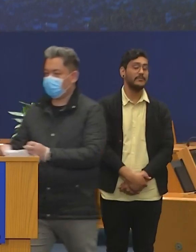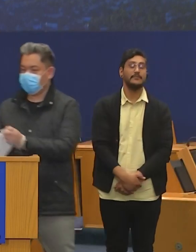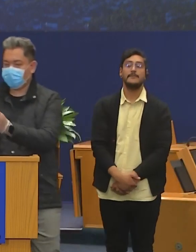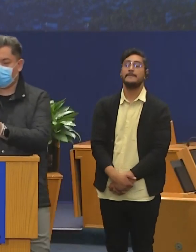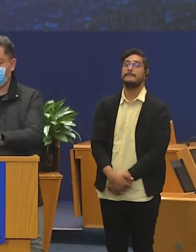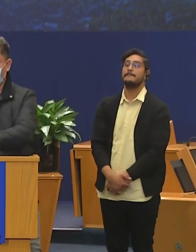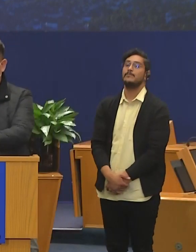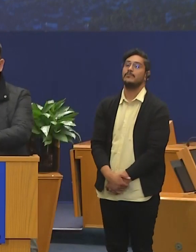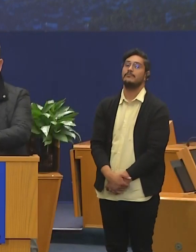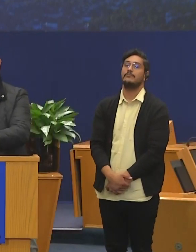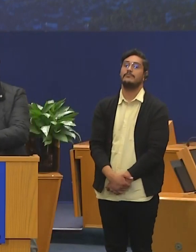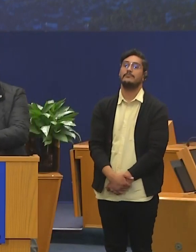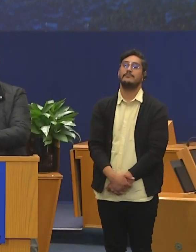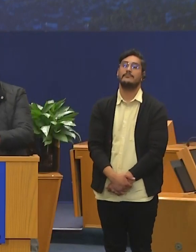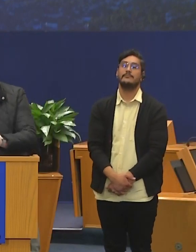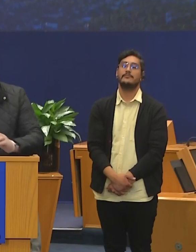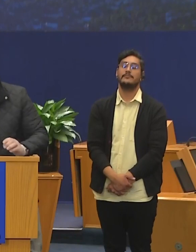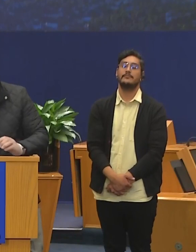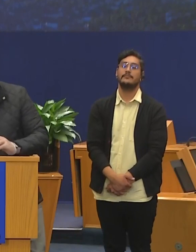NEXT QUESTION?